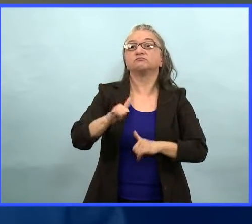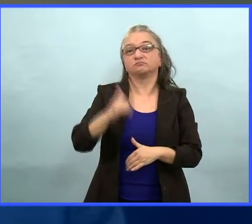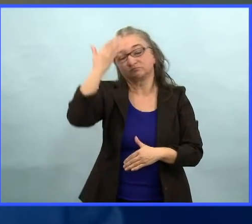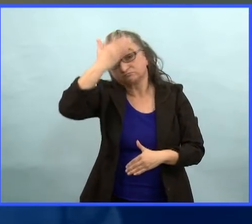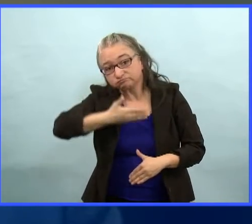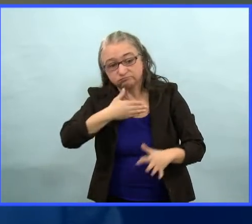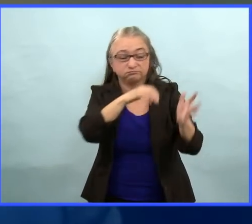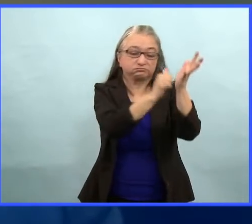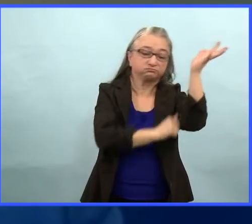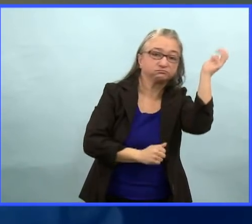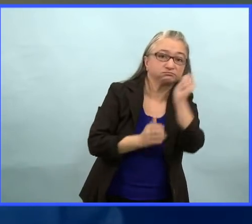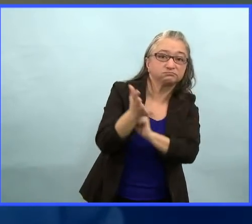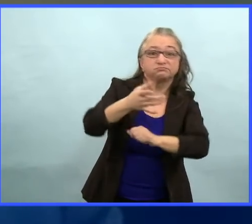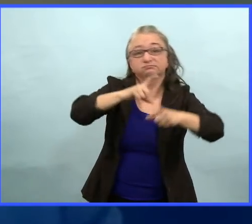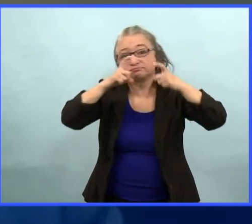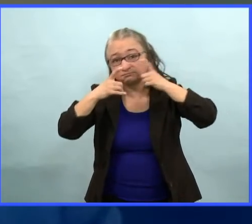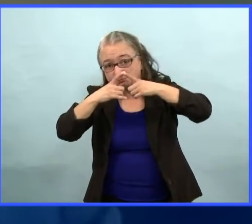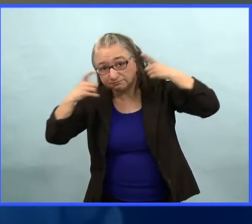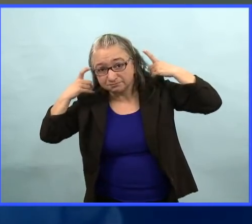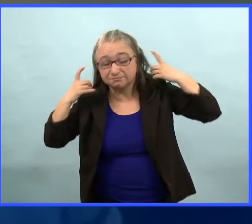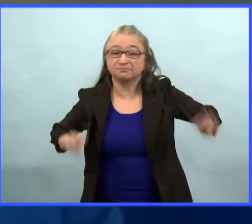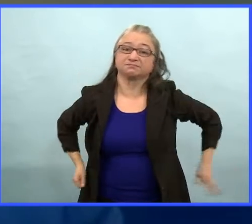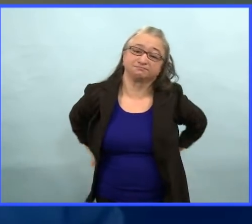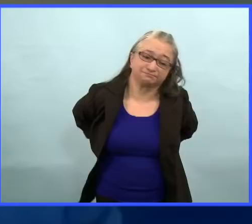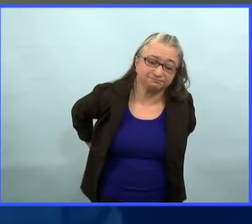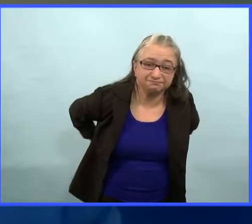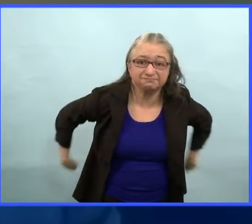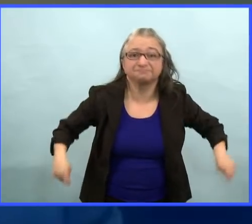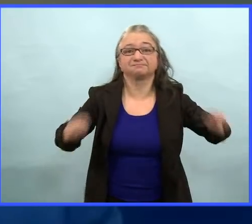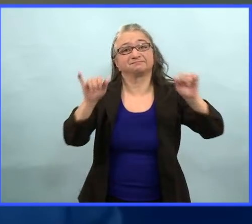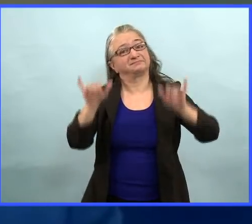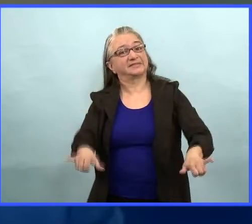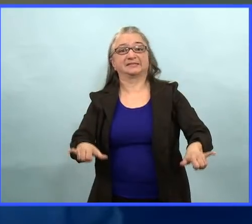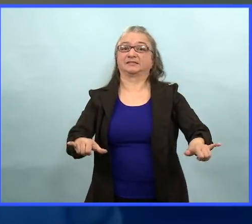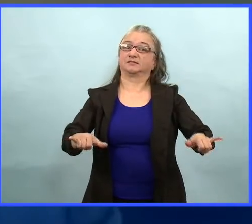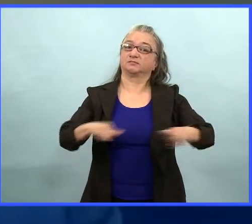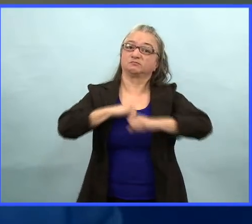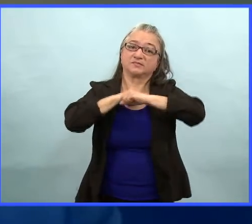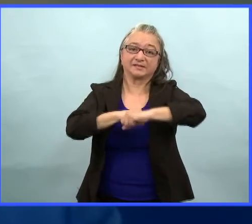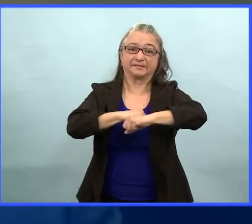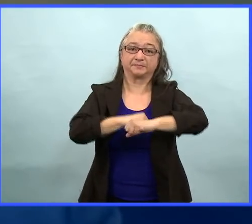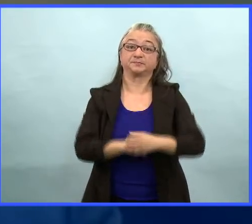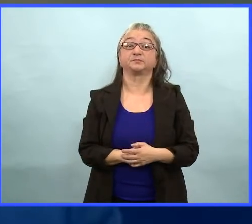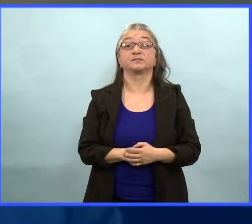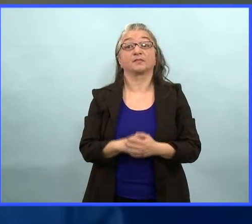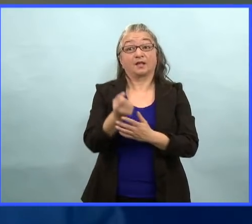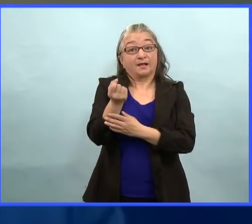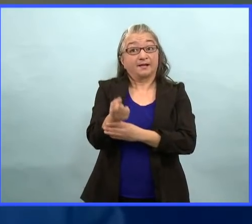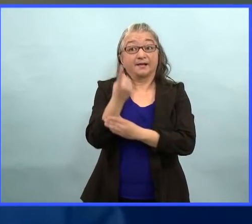what it does tell us is the impact of the virus on our capacity today it also gives